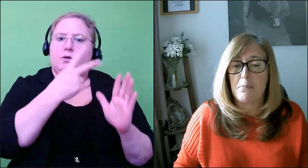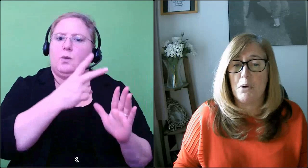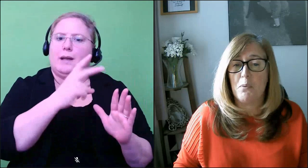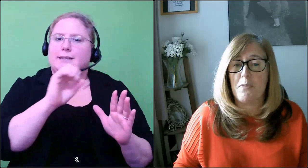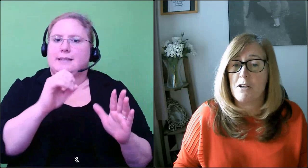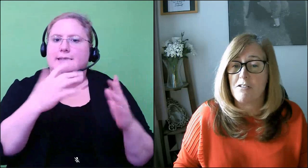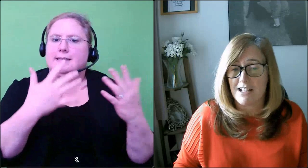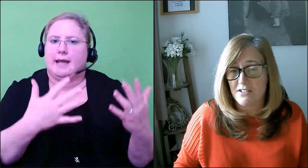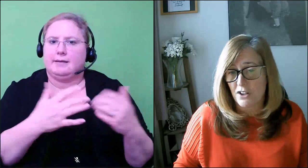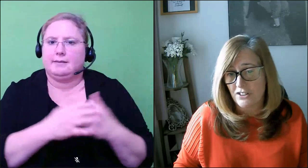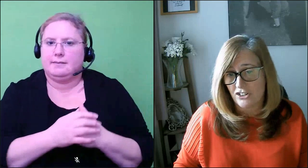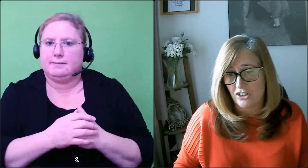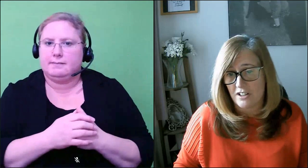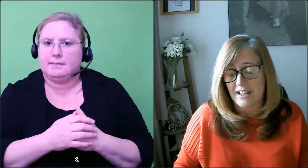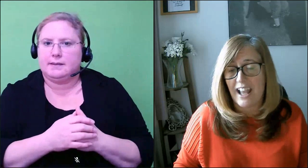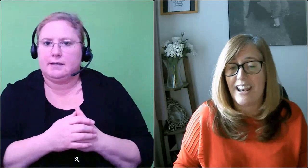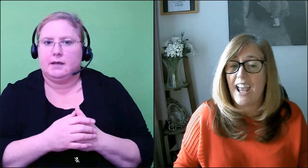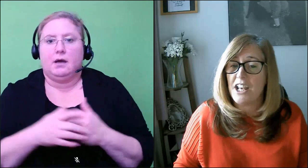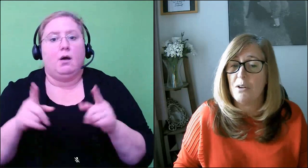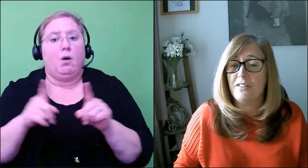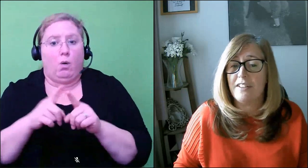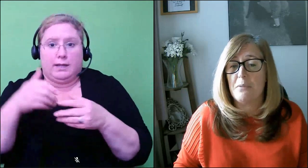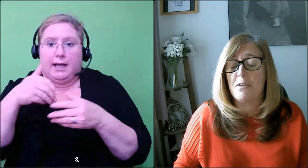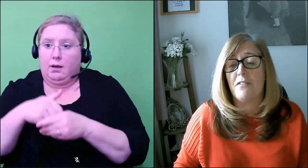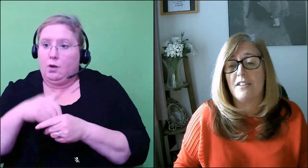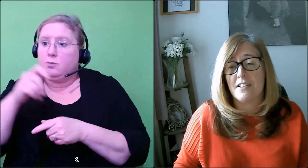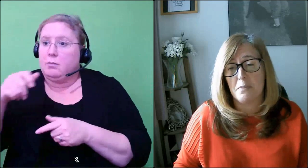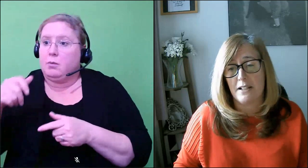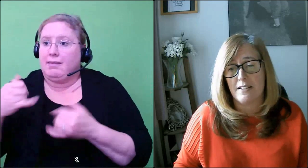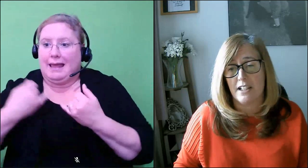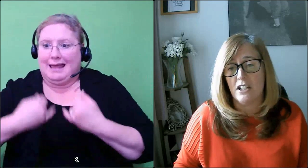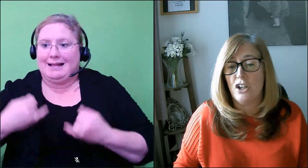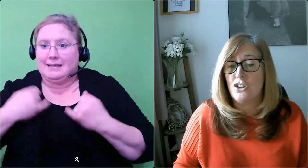As are people with progressive conditions and anyone [indiscernible] with a disability